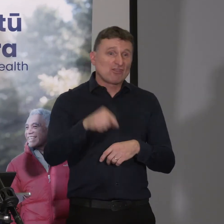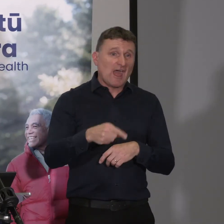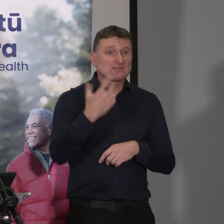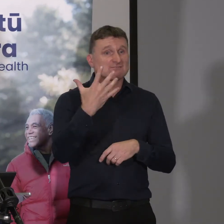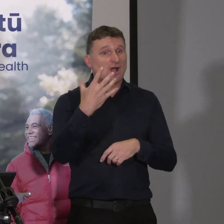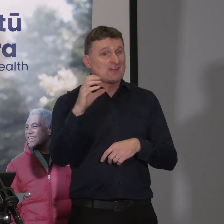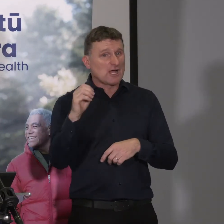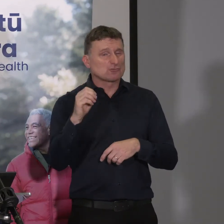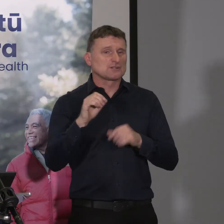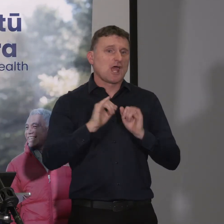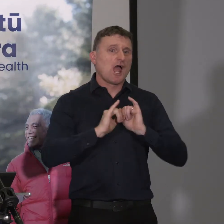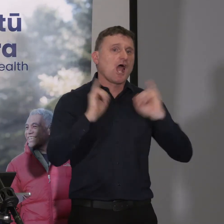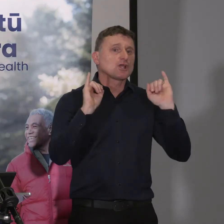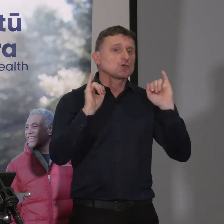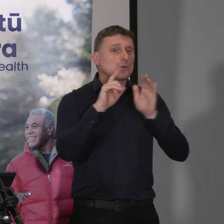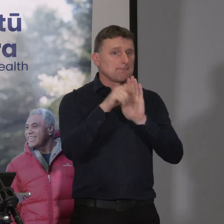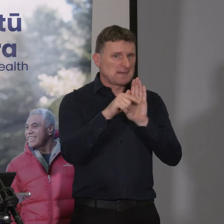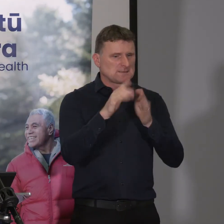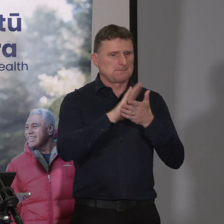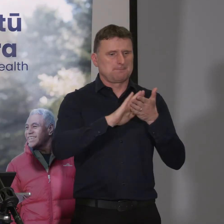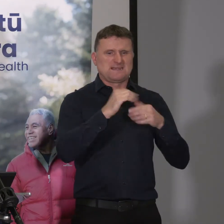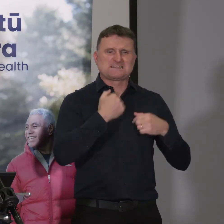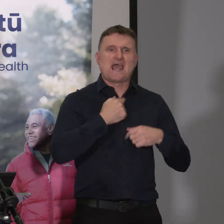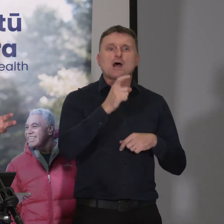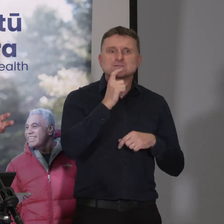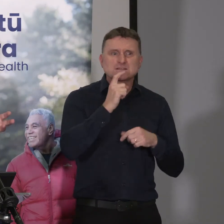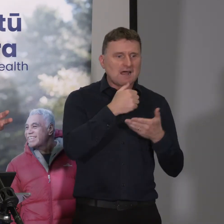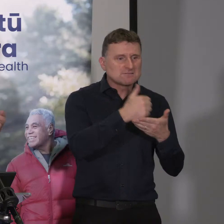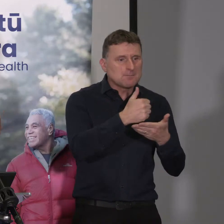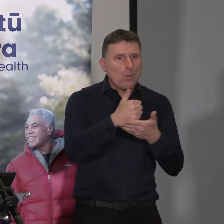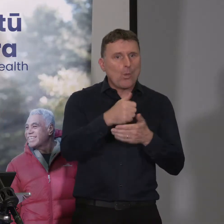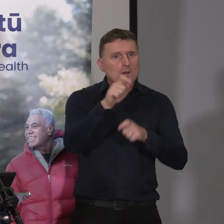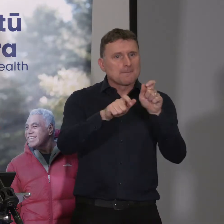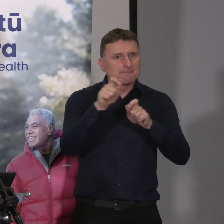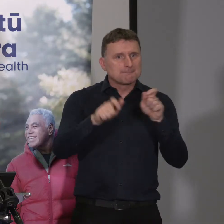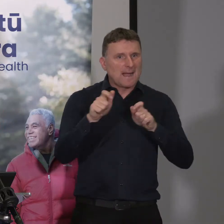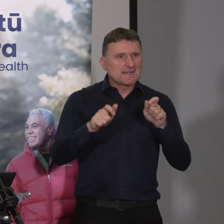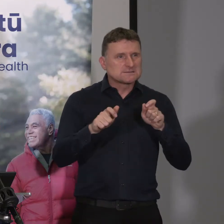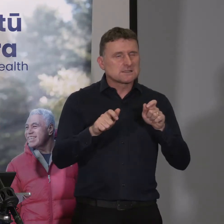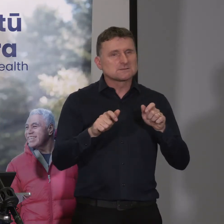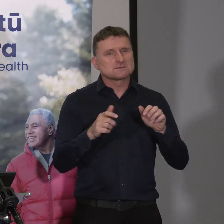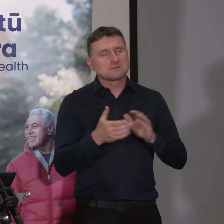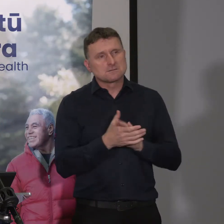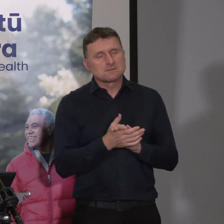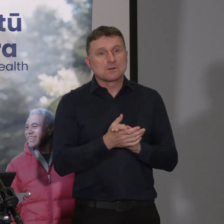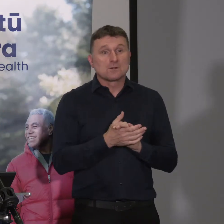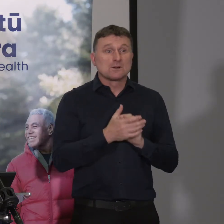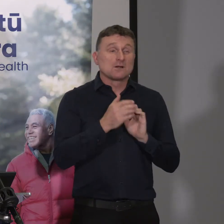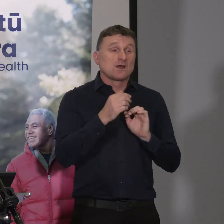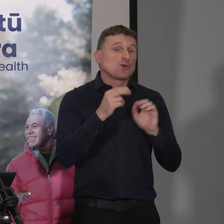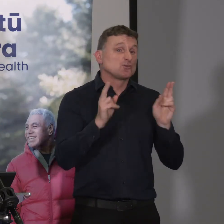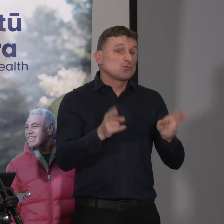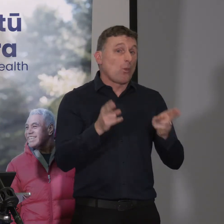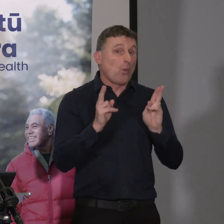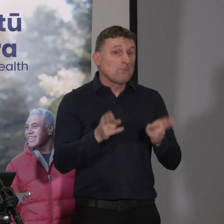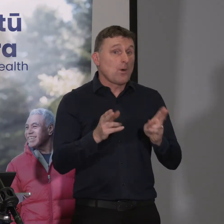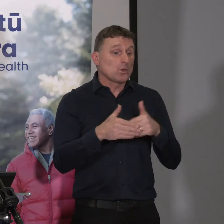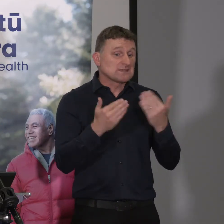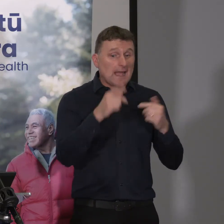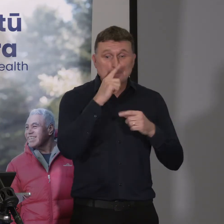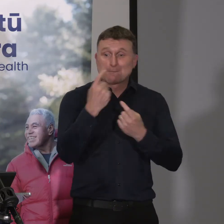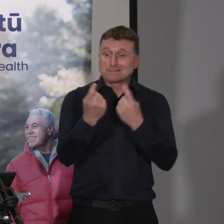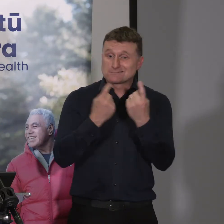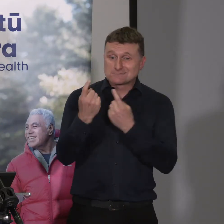acute minutes. 3 1/2 to 4000